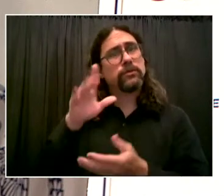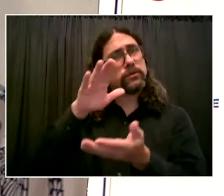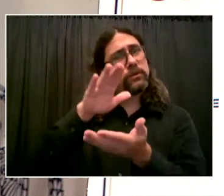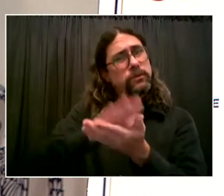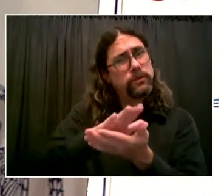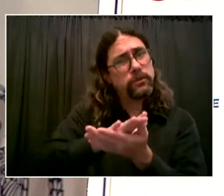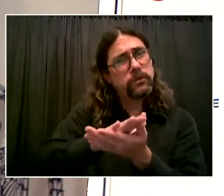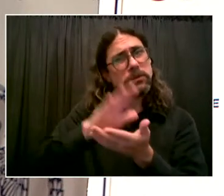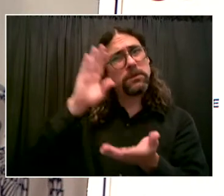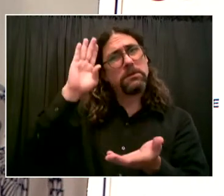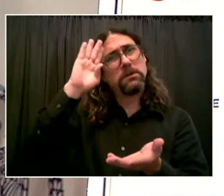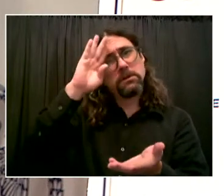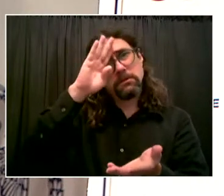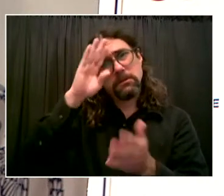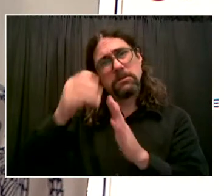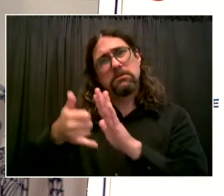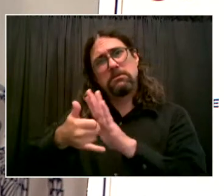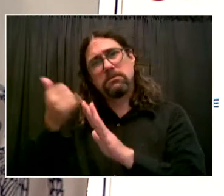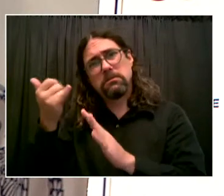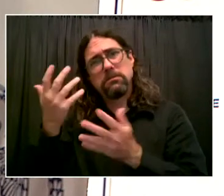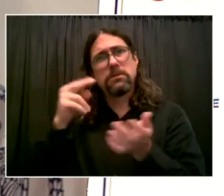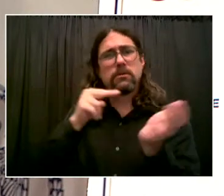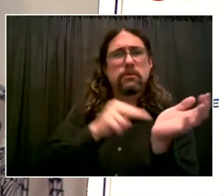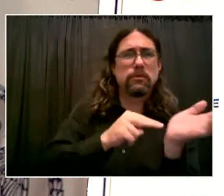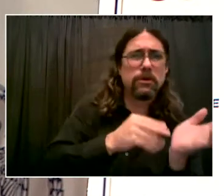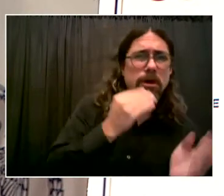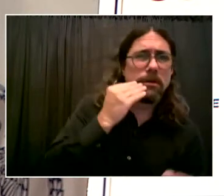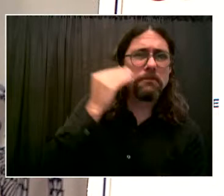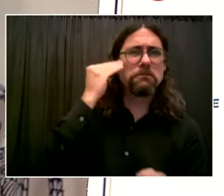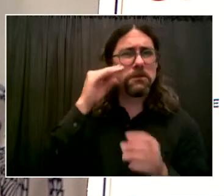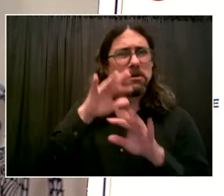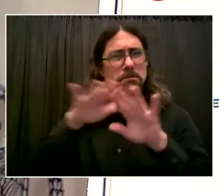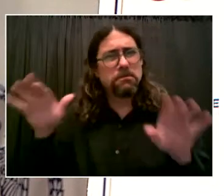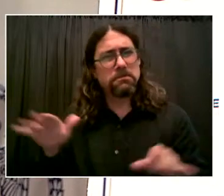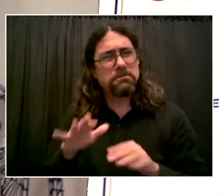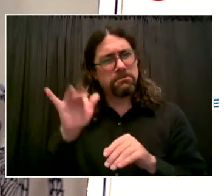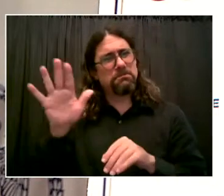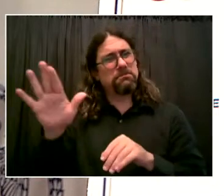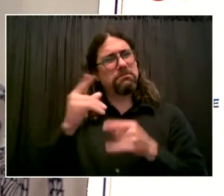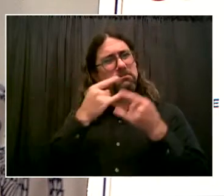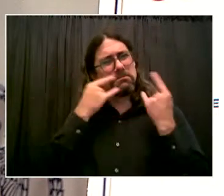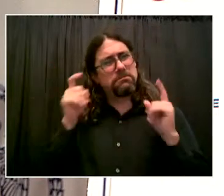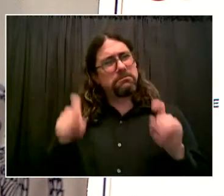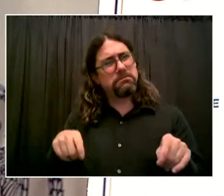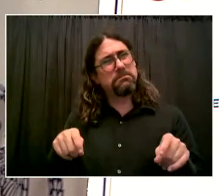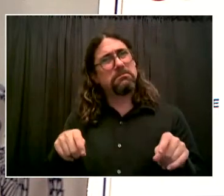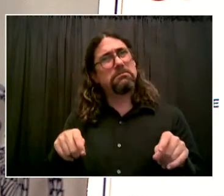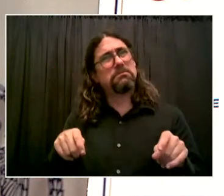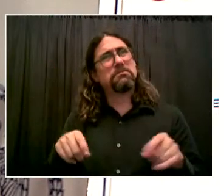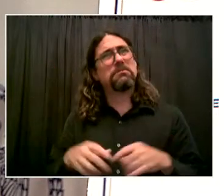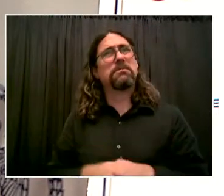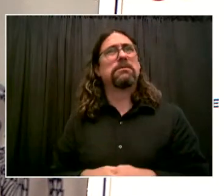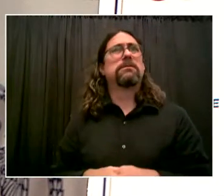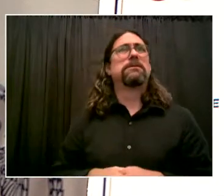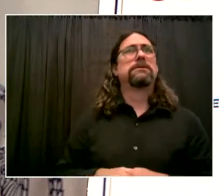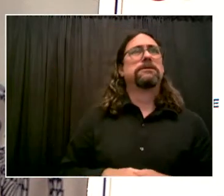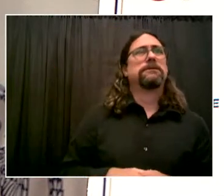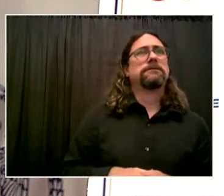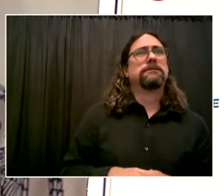SCHOOLS AS YOU SAY CRITICISM CEOMS TWIH THE TERRITORY. I'M SOMEBODY WHO BELIEVES IT'S RIGHT FOR OUR